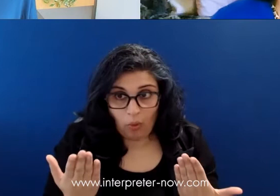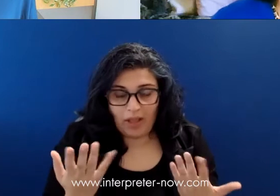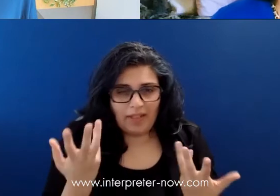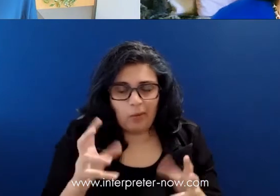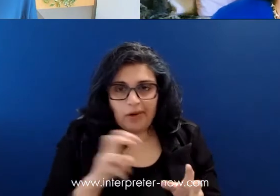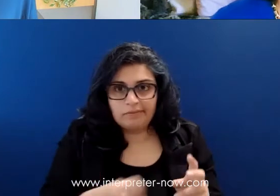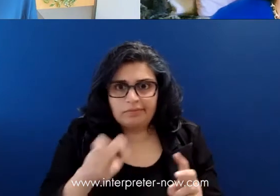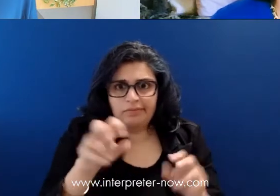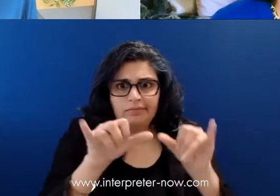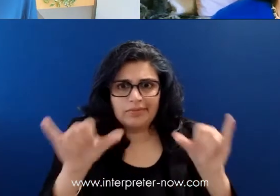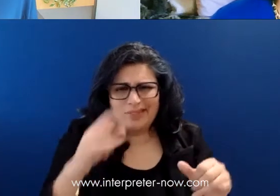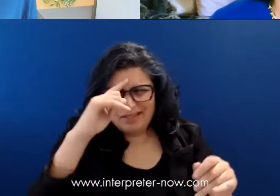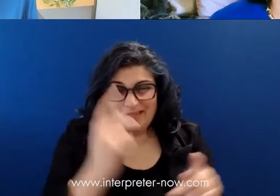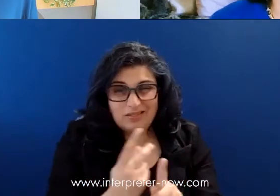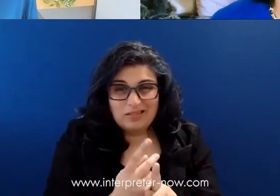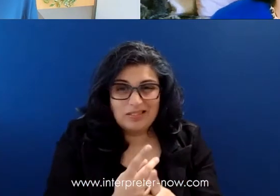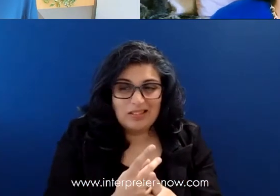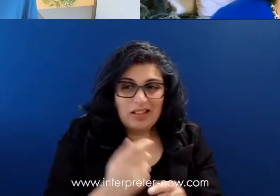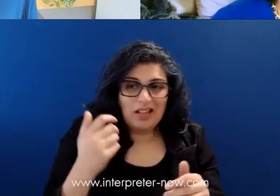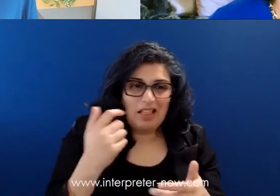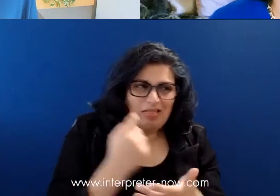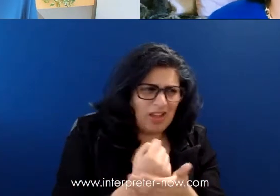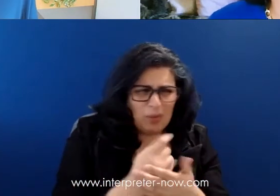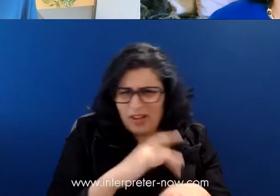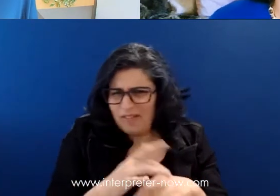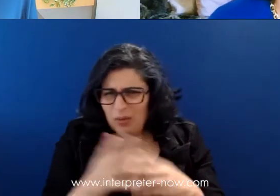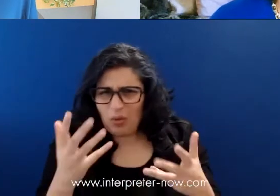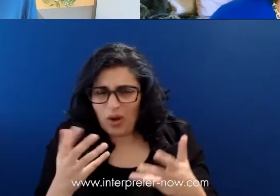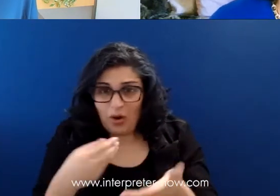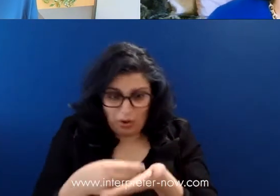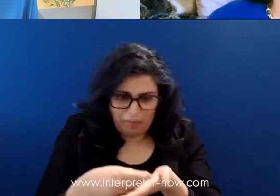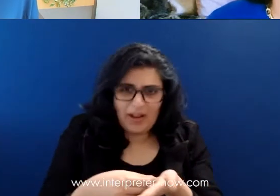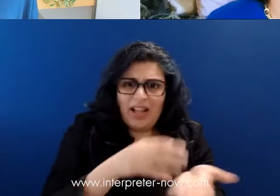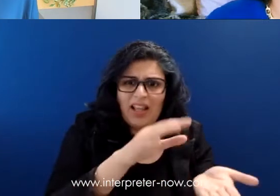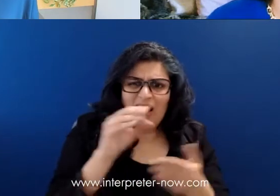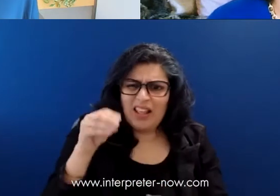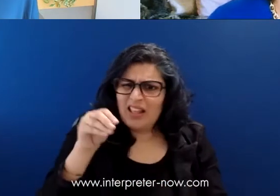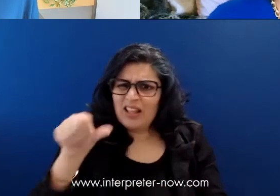the system to figure out which therapy is available to them, how much money they have, or what kind of programming they offer.